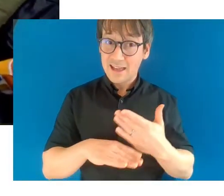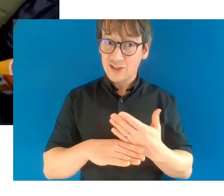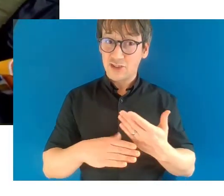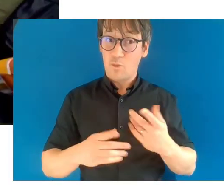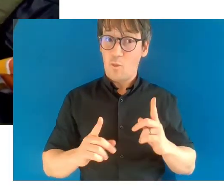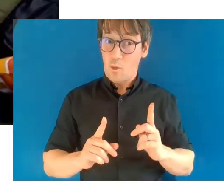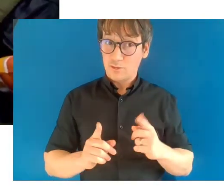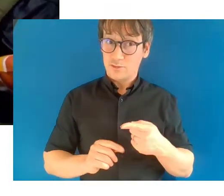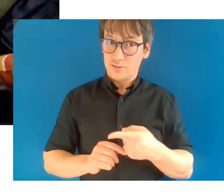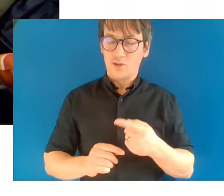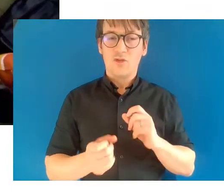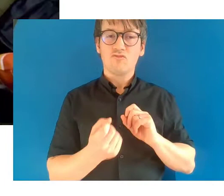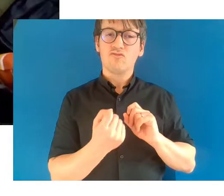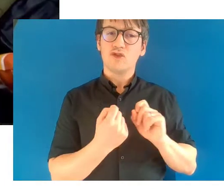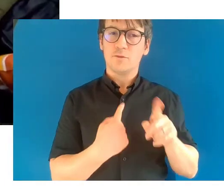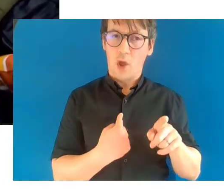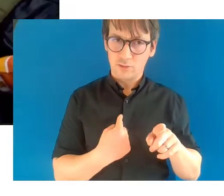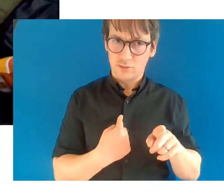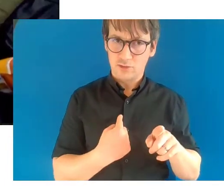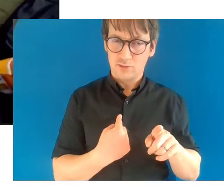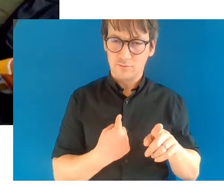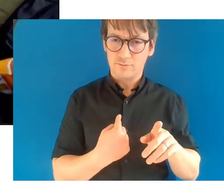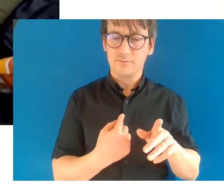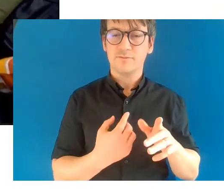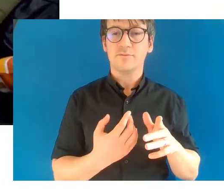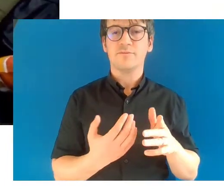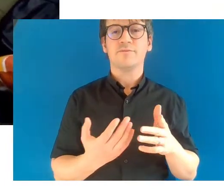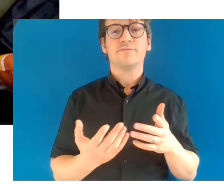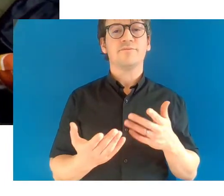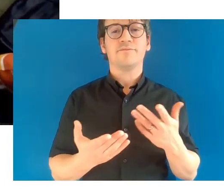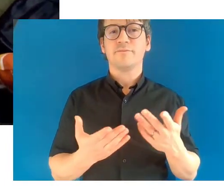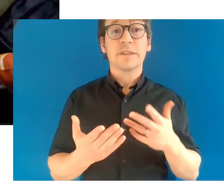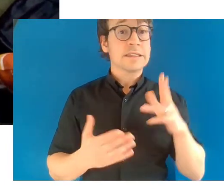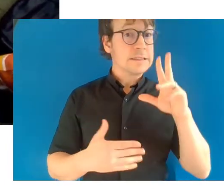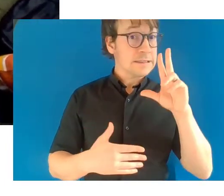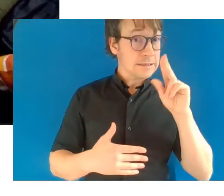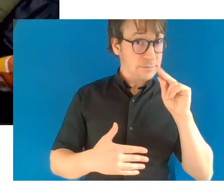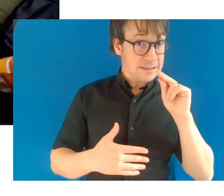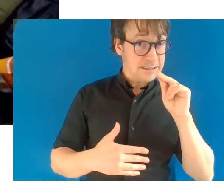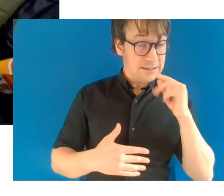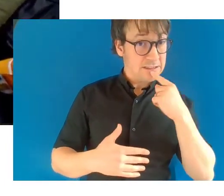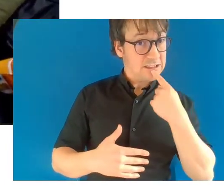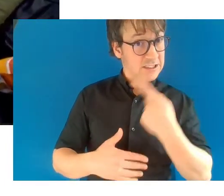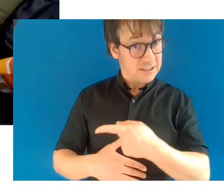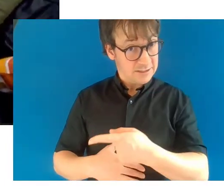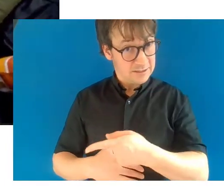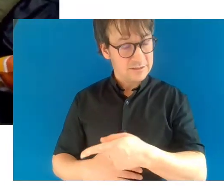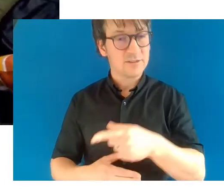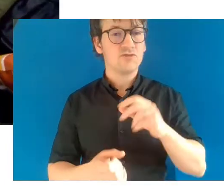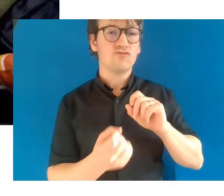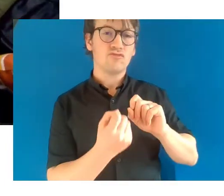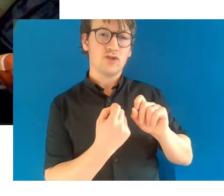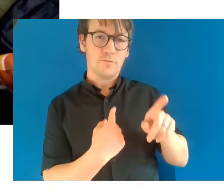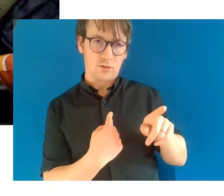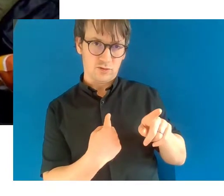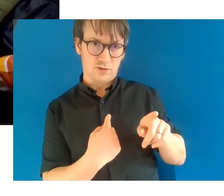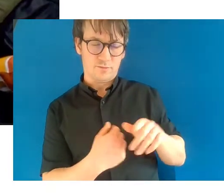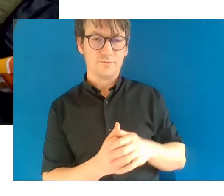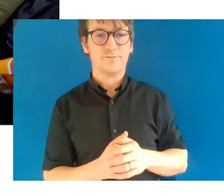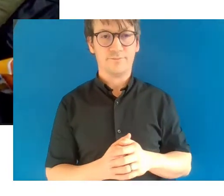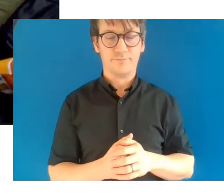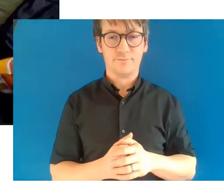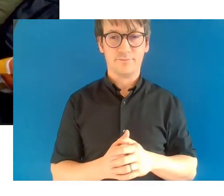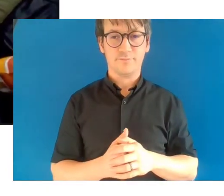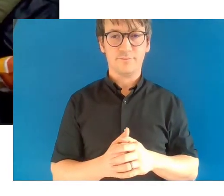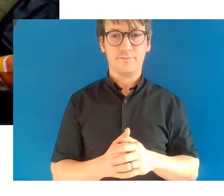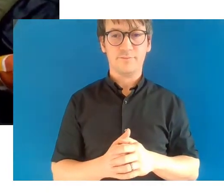So the action was it responded or replied to the speech interaction that Alex was having